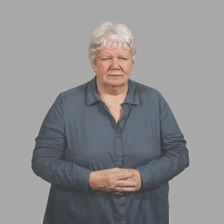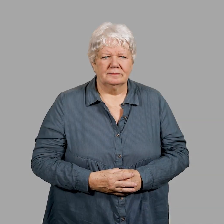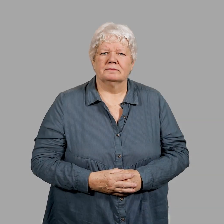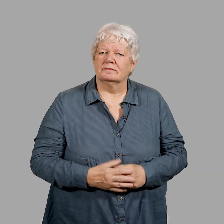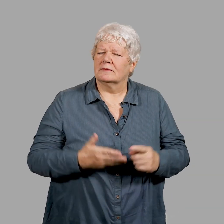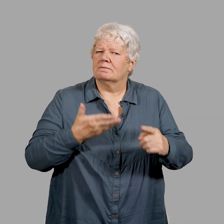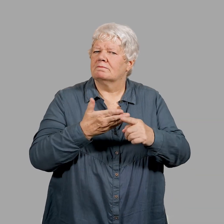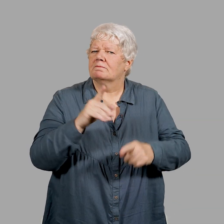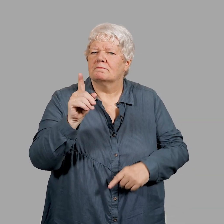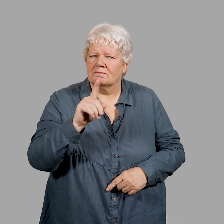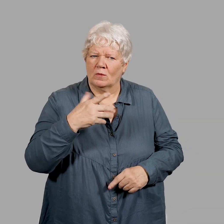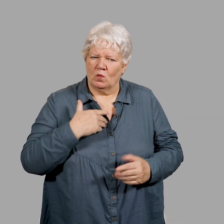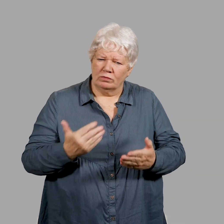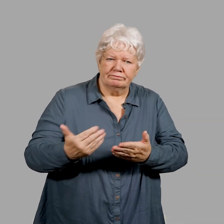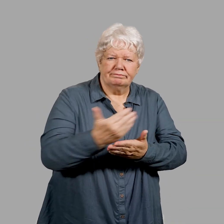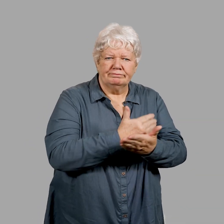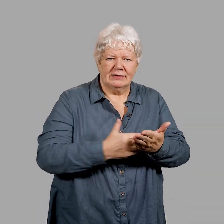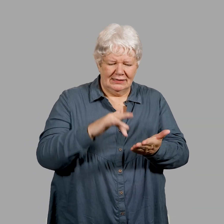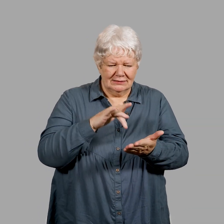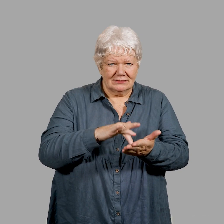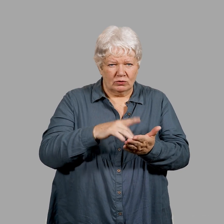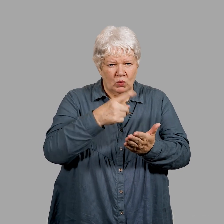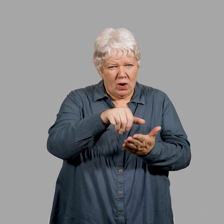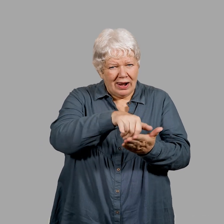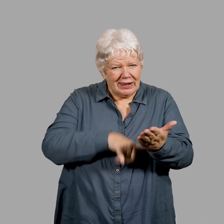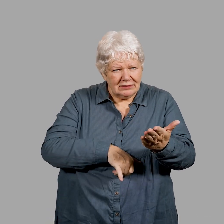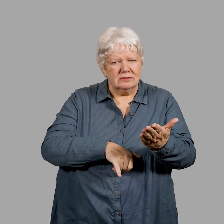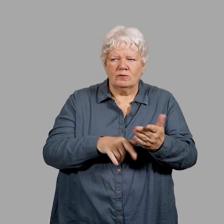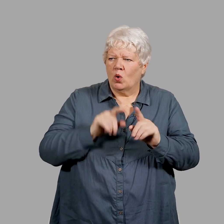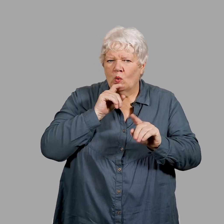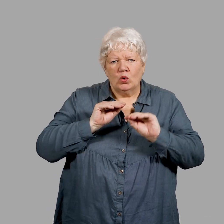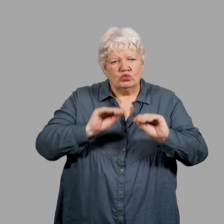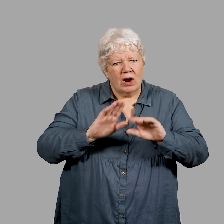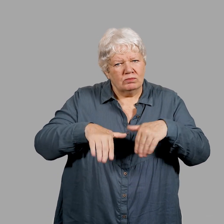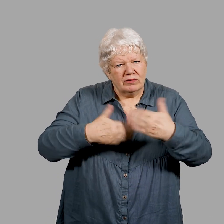Objective: Collate a central list of training providers who offer